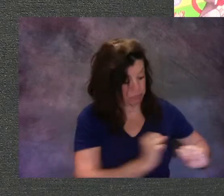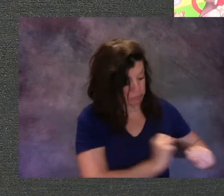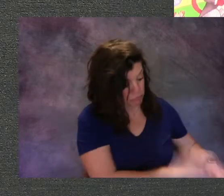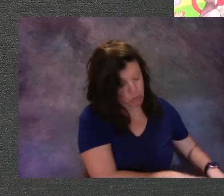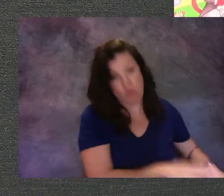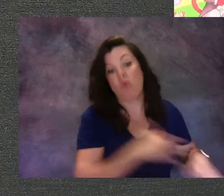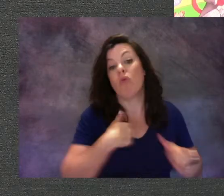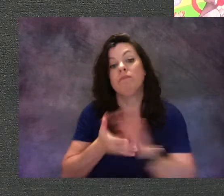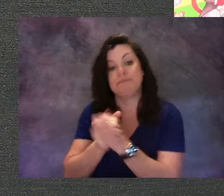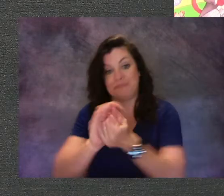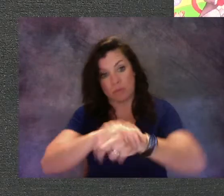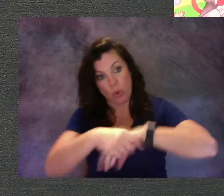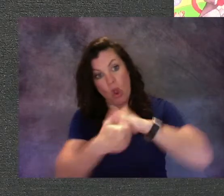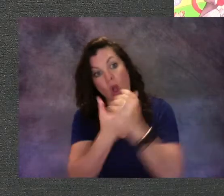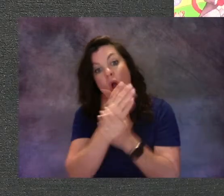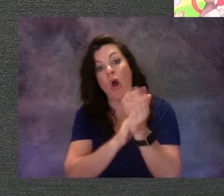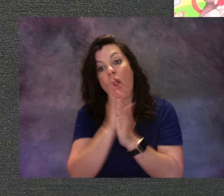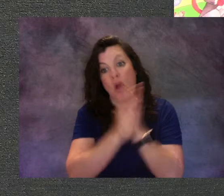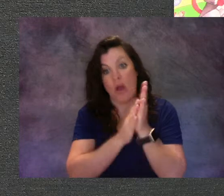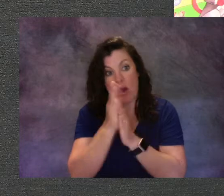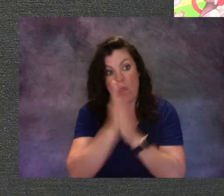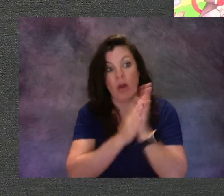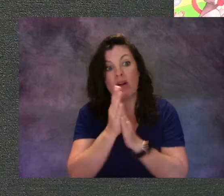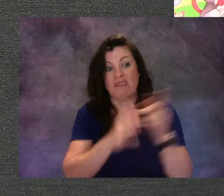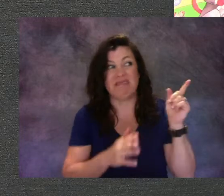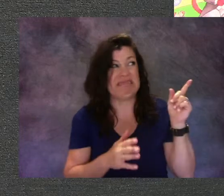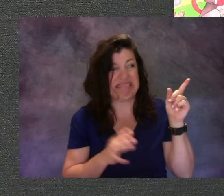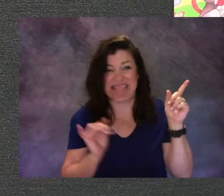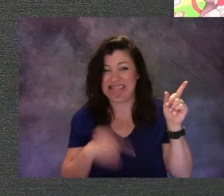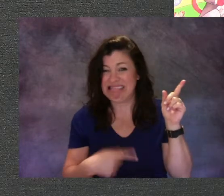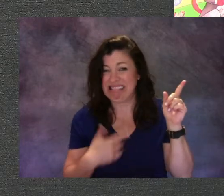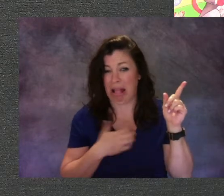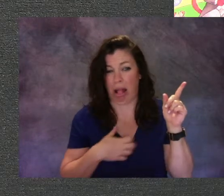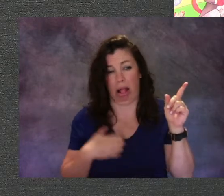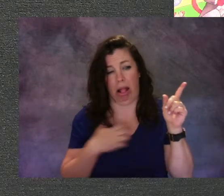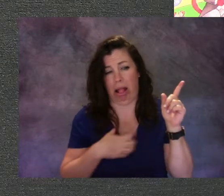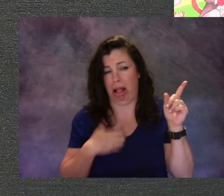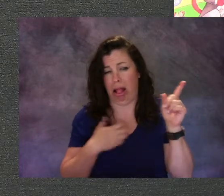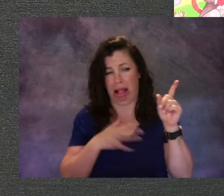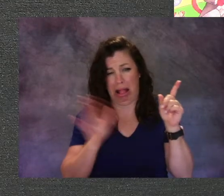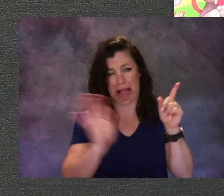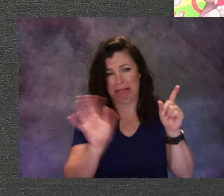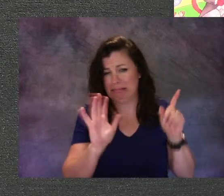if I need to, but that is disgusting! That's not good manners.